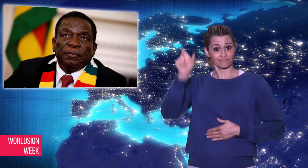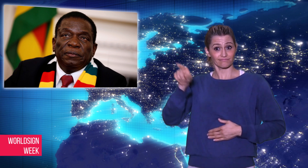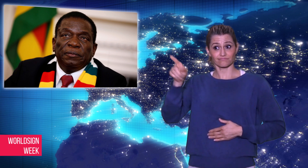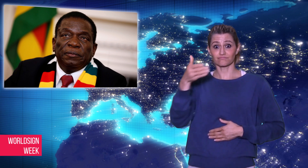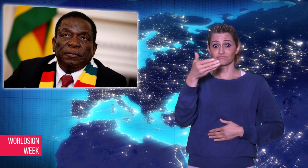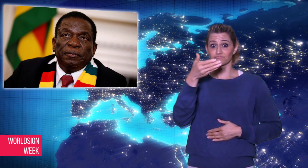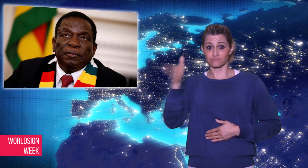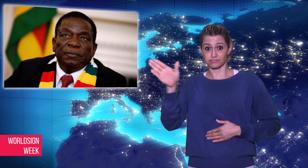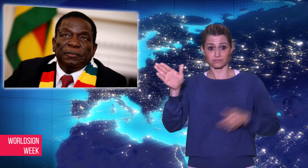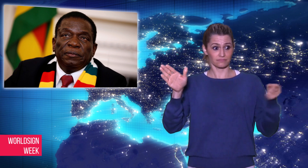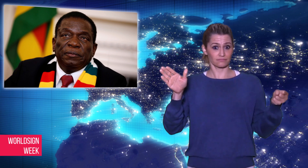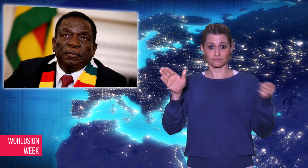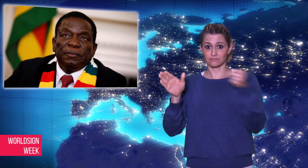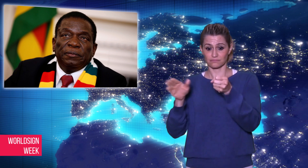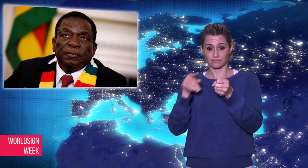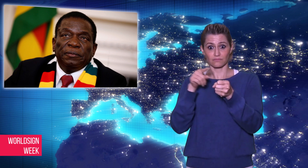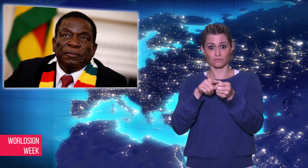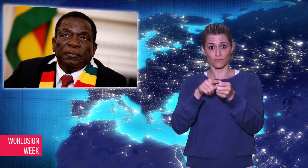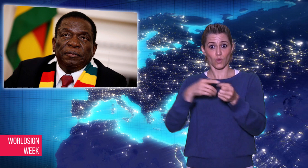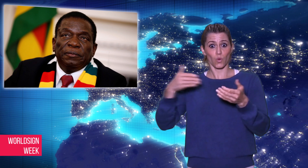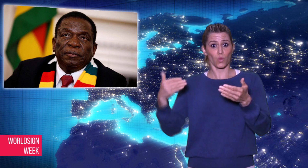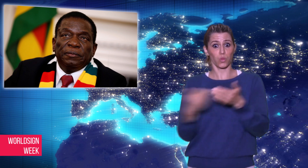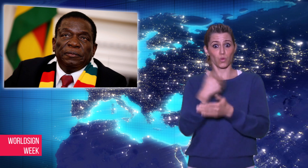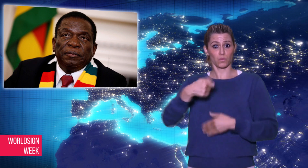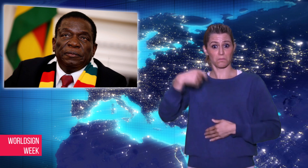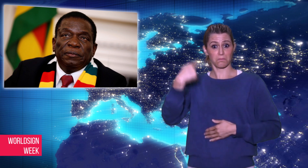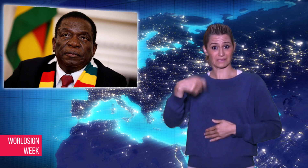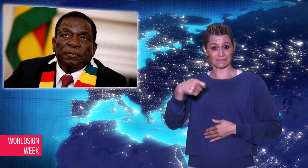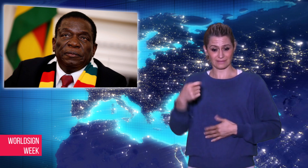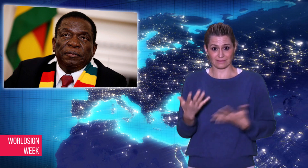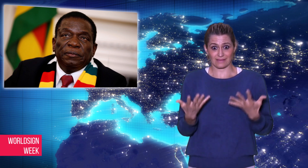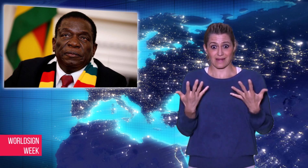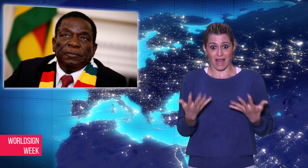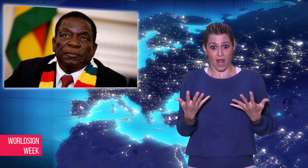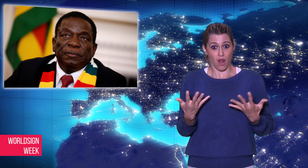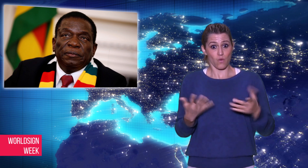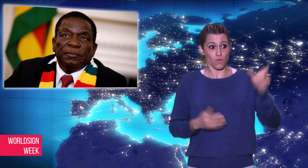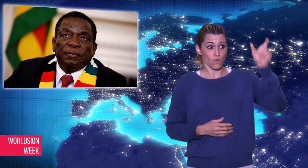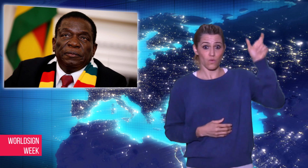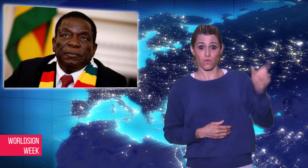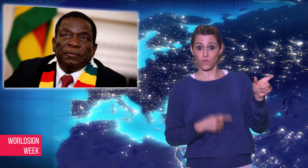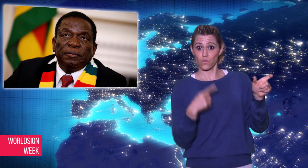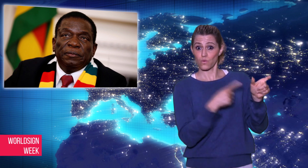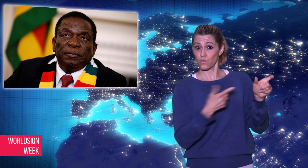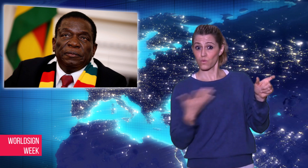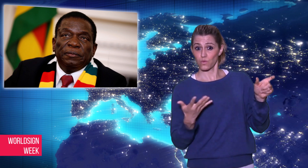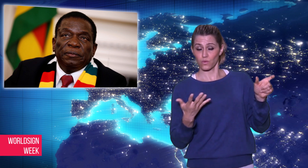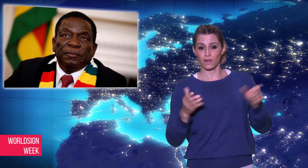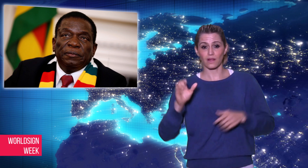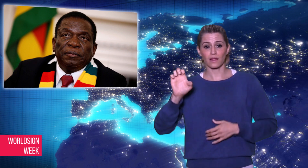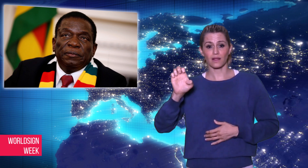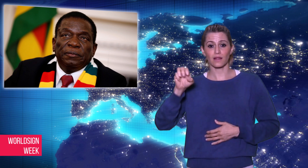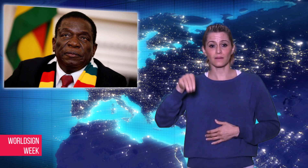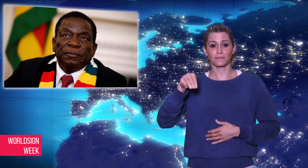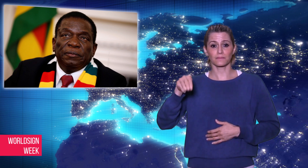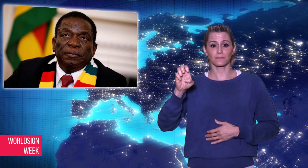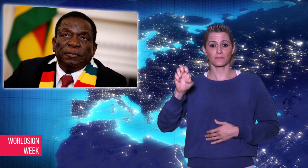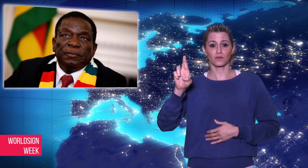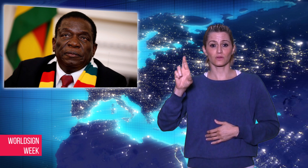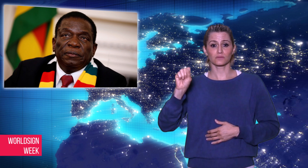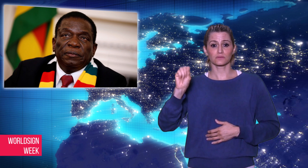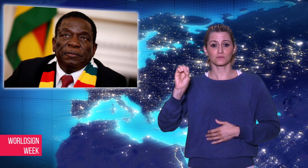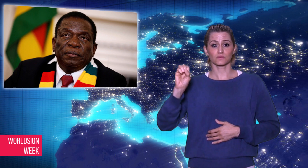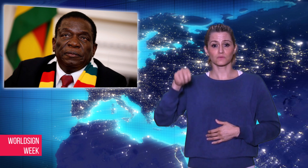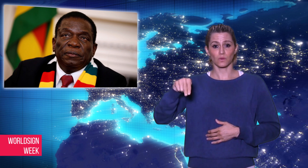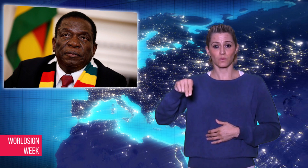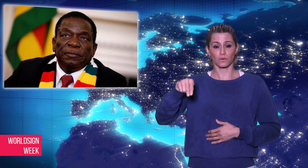He was succeeded by the current president,